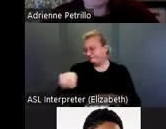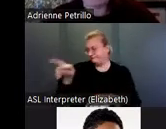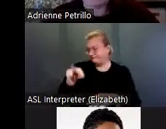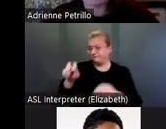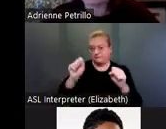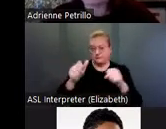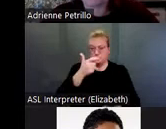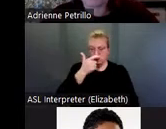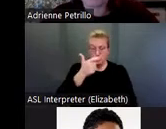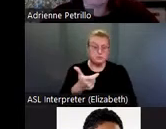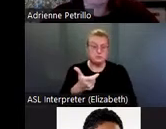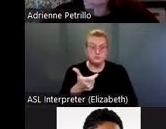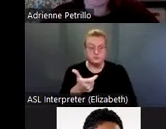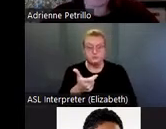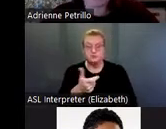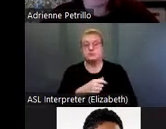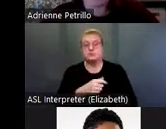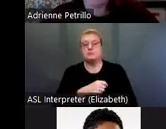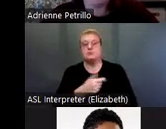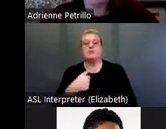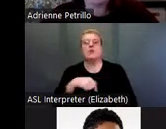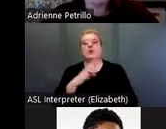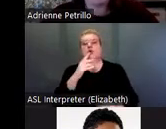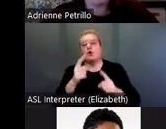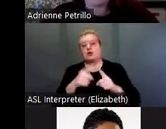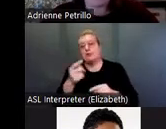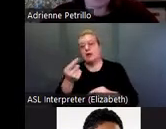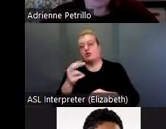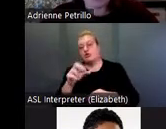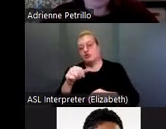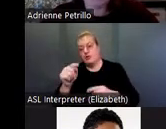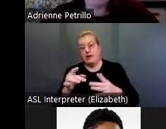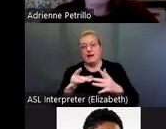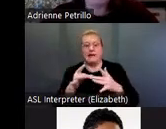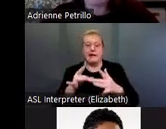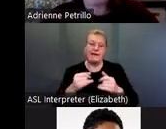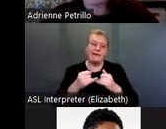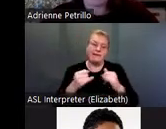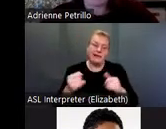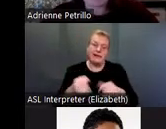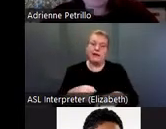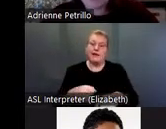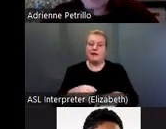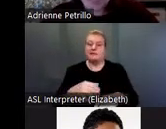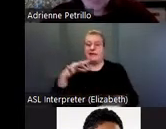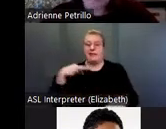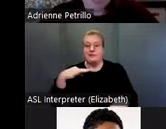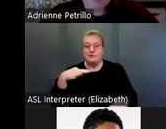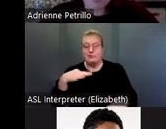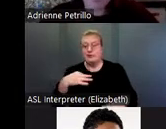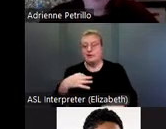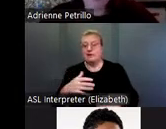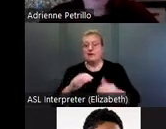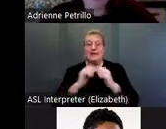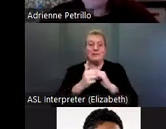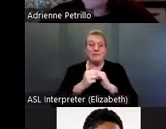We talked a lot about the grant guidelines, eligibility, what makes for a competitive application.